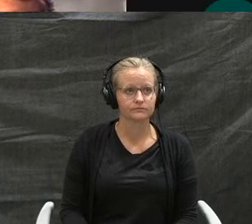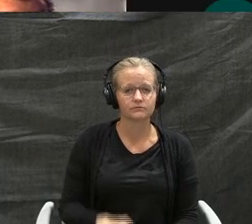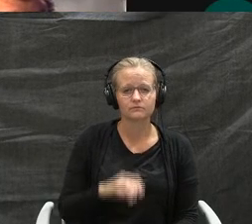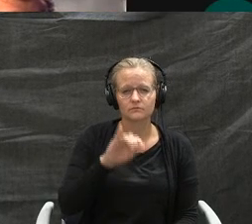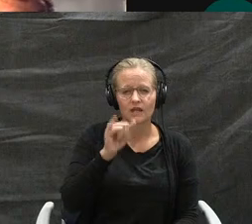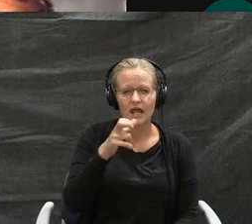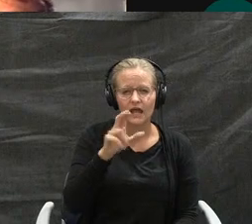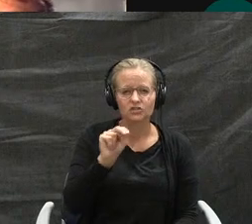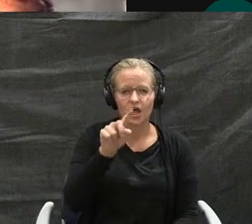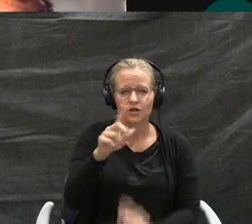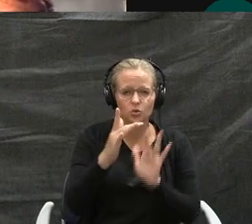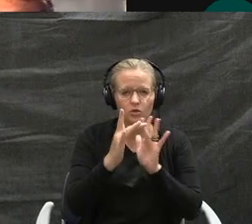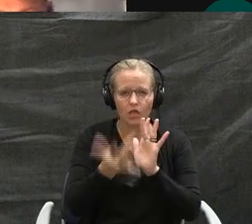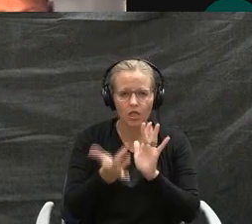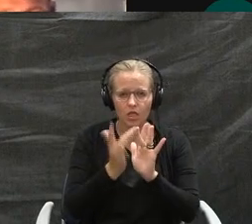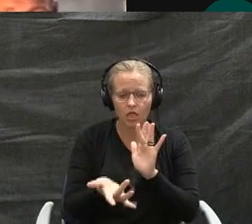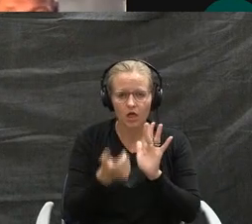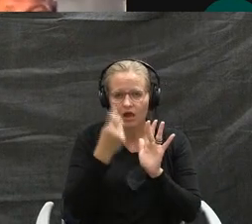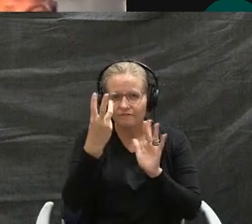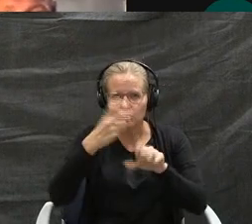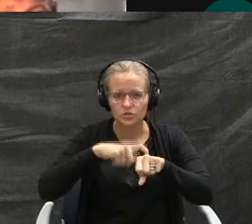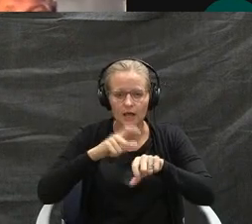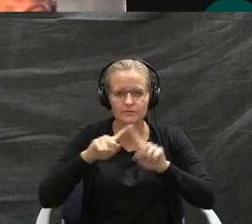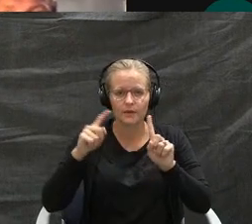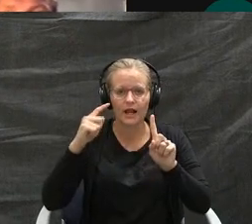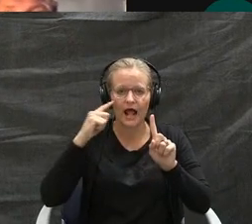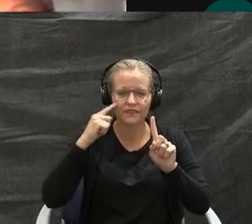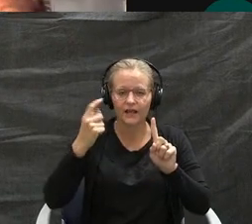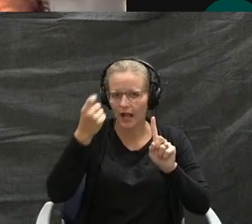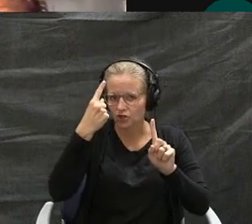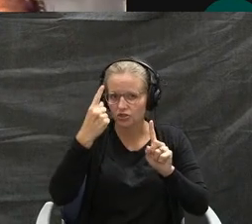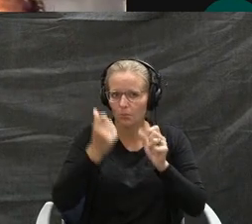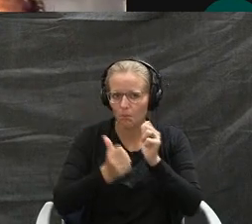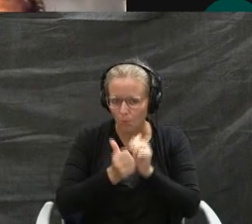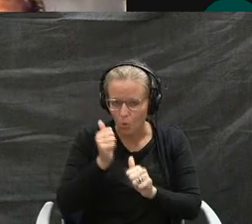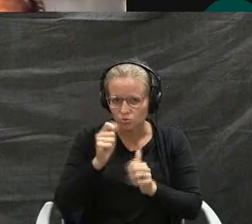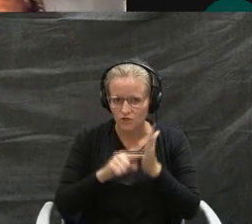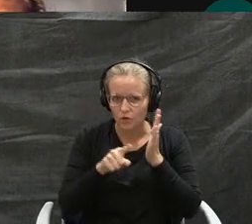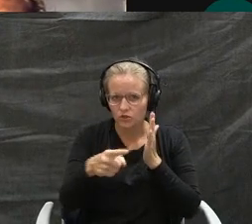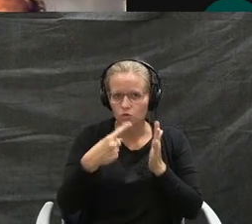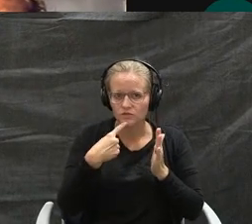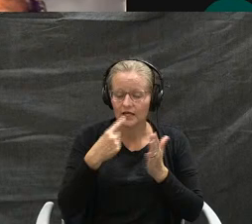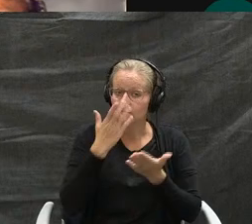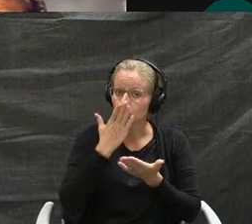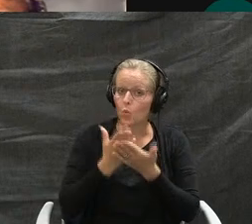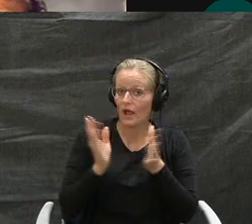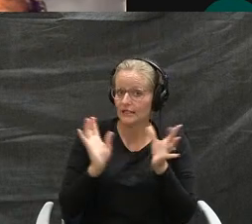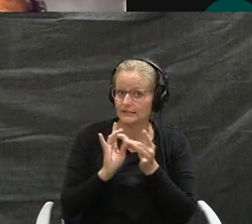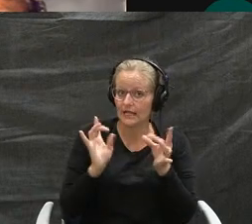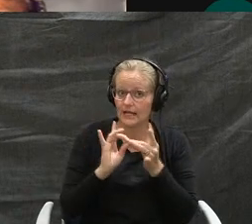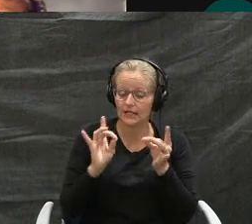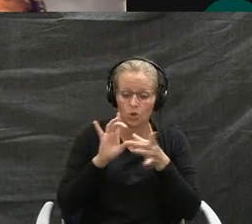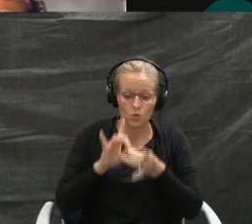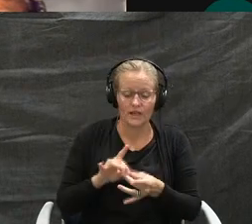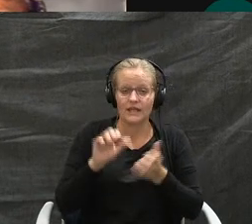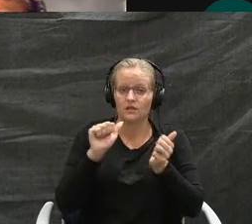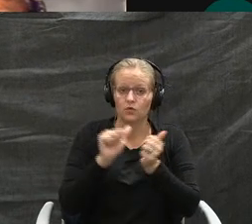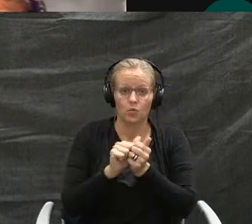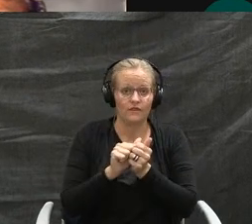couple times but we got the definite gist of what you said and I think it was well well stated as far as the building